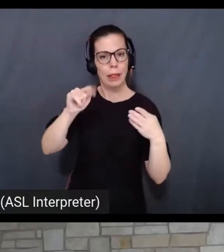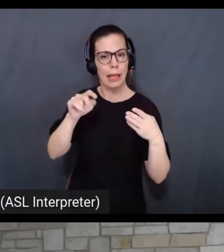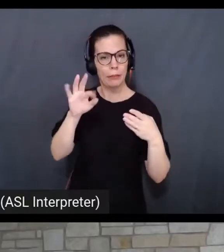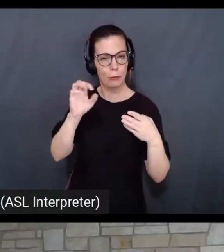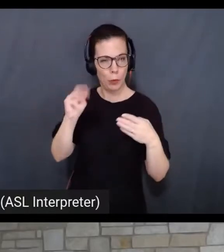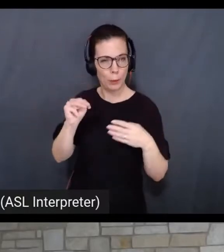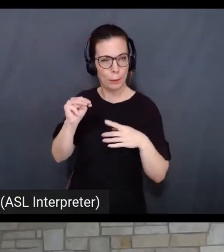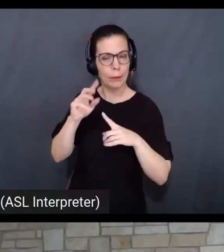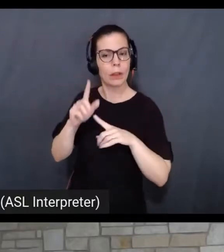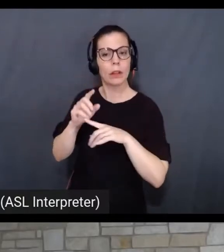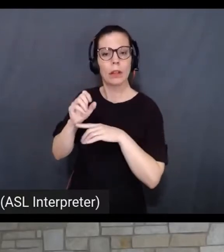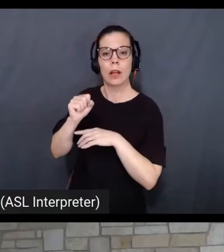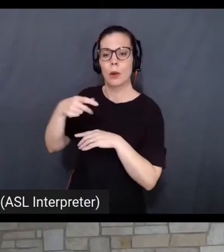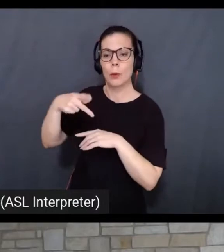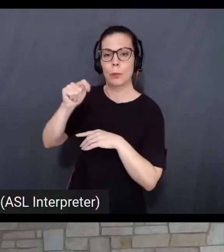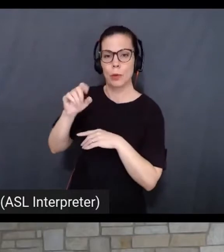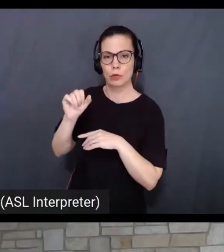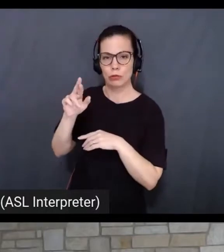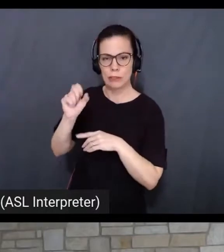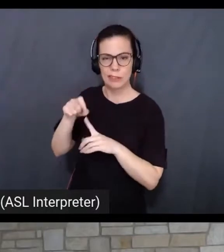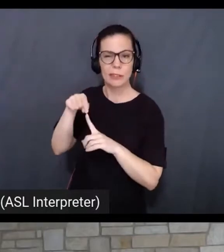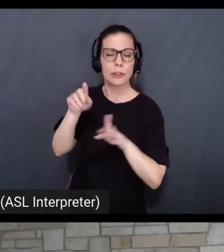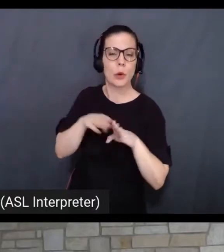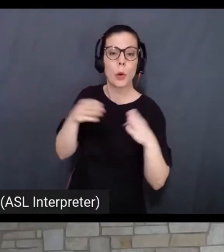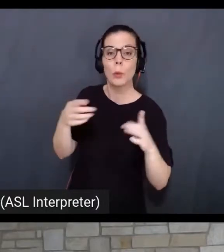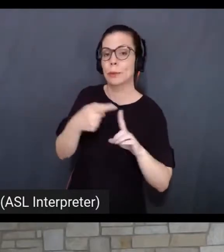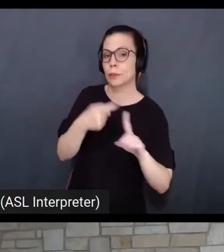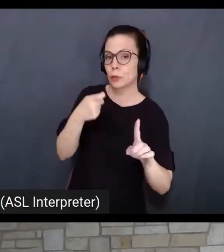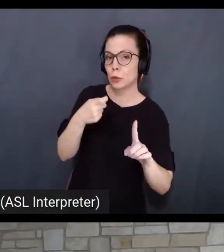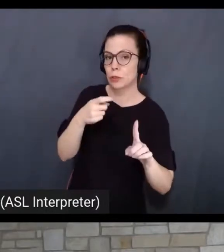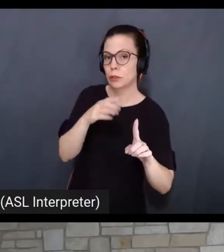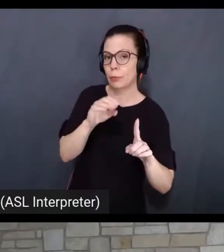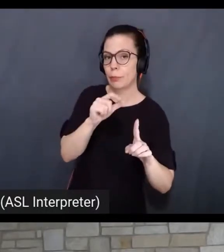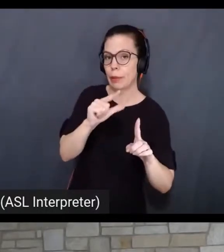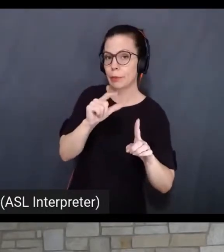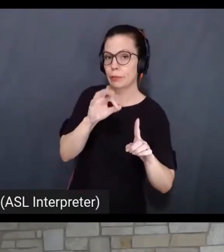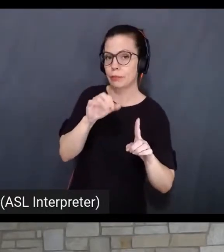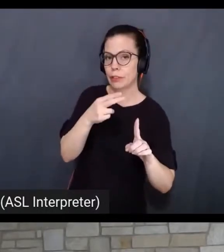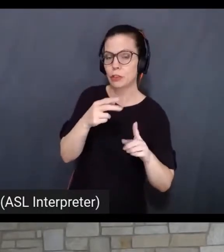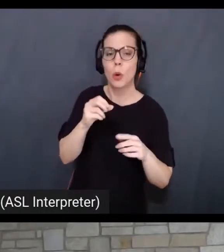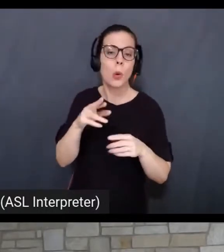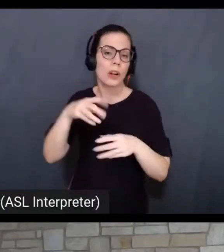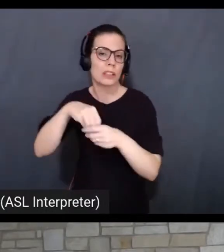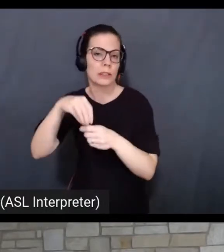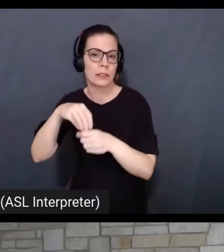and Babelfish is open source. Or you can also use it inside Aurora with a few clicks. You could run it on your own server as well.